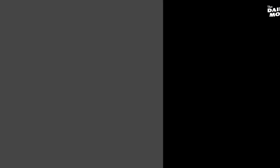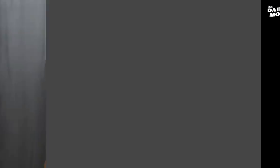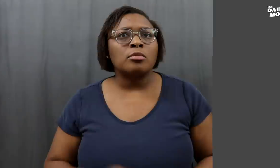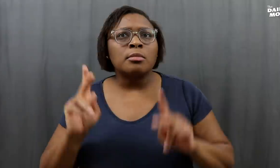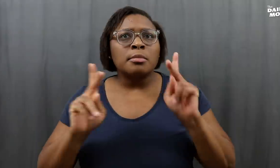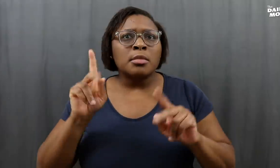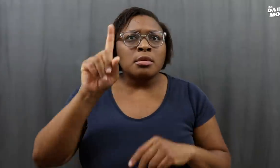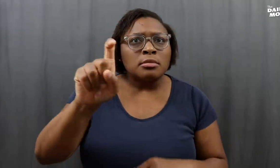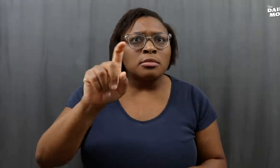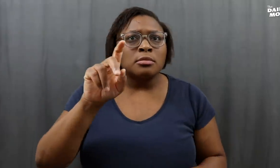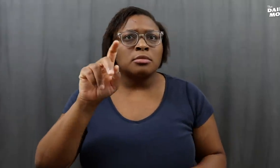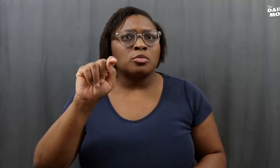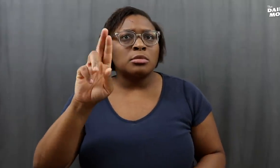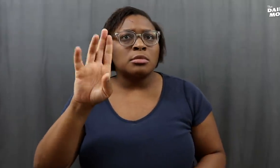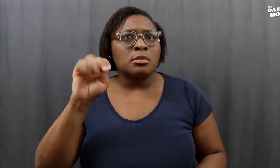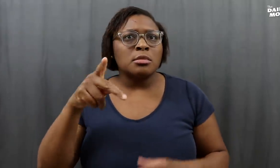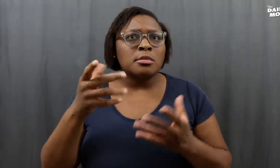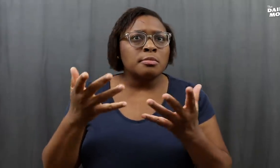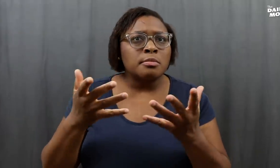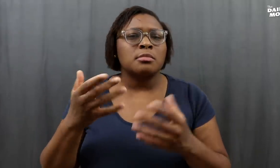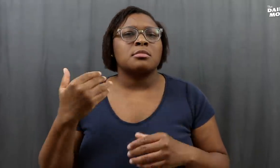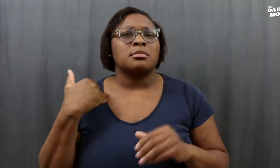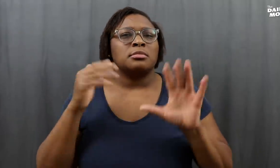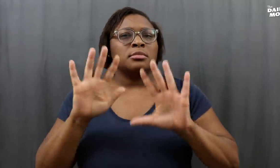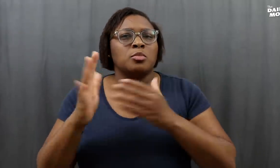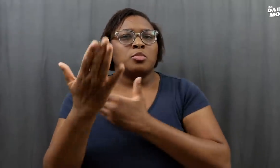President Trump said on Sunday morning that